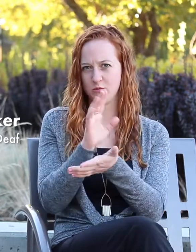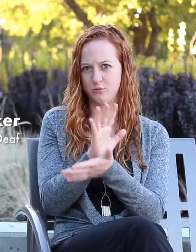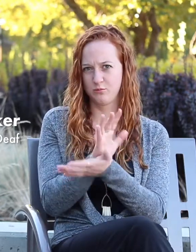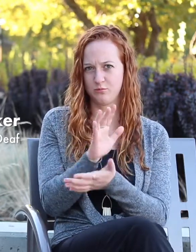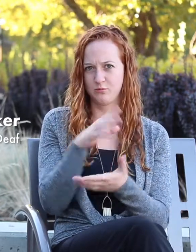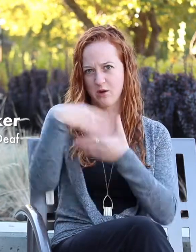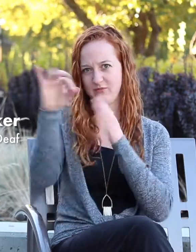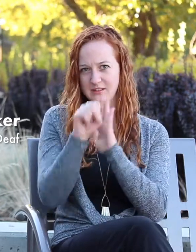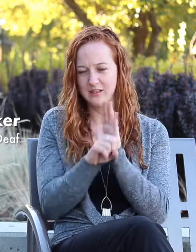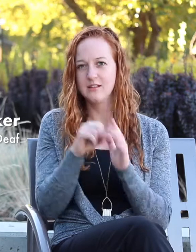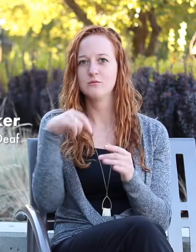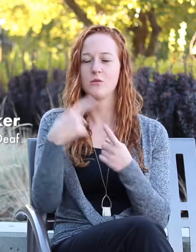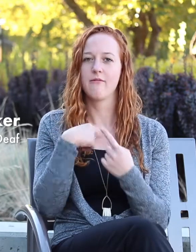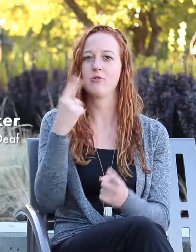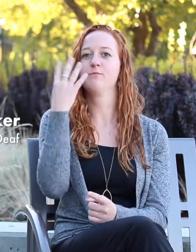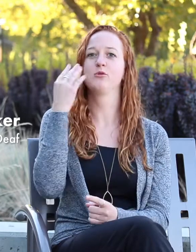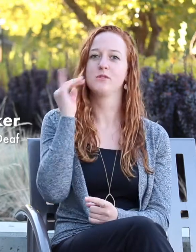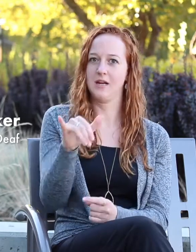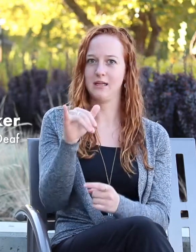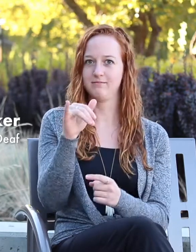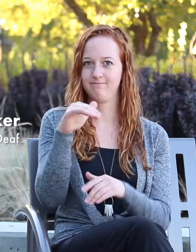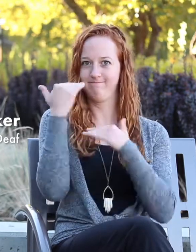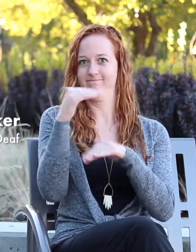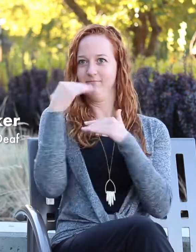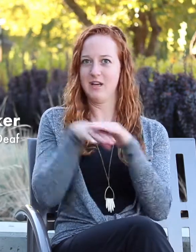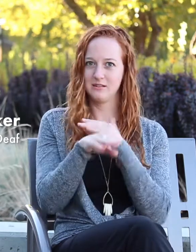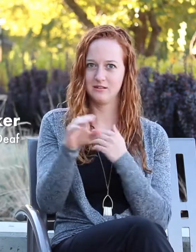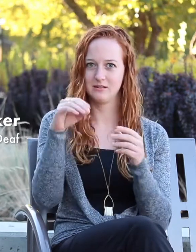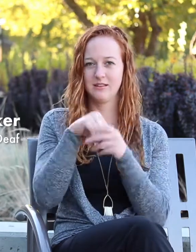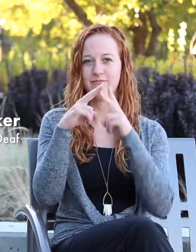whole life until I got to graduate school. When I went out of state for grad school, it's the first time